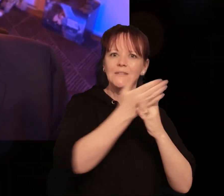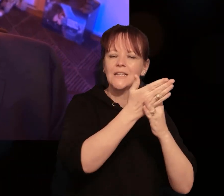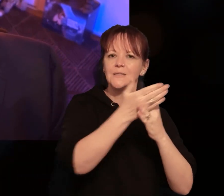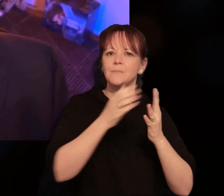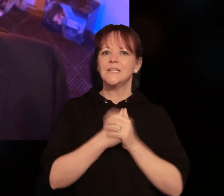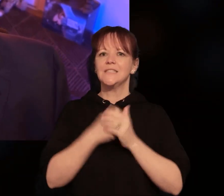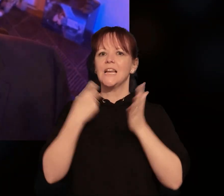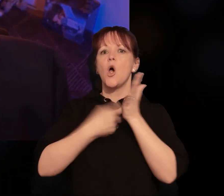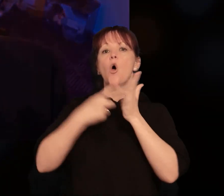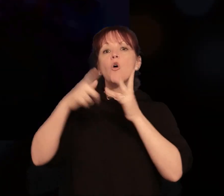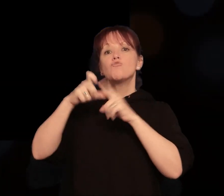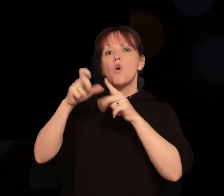Take it away, Rod!